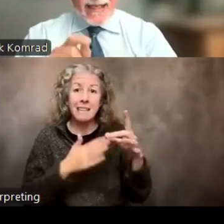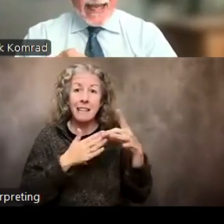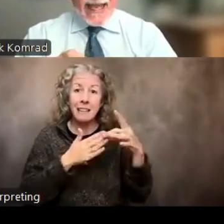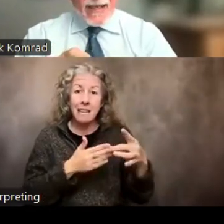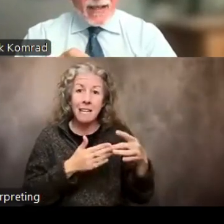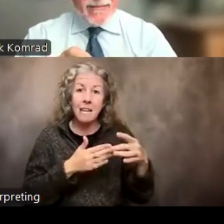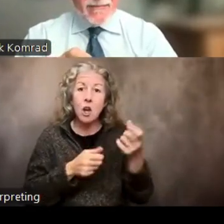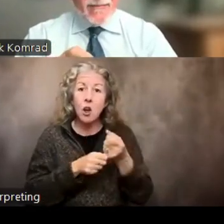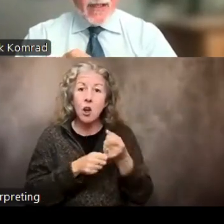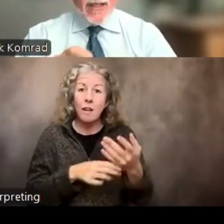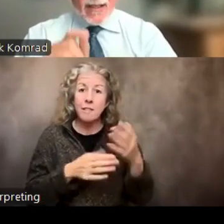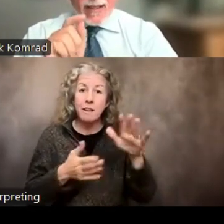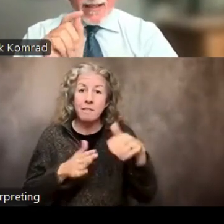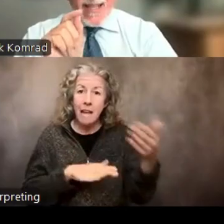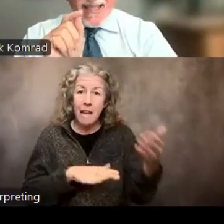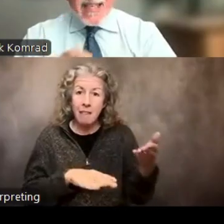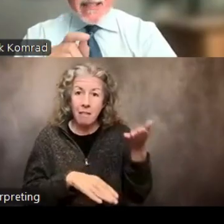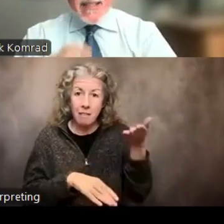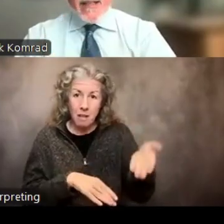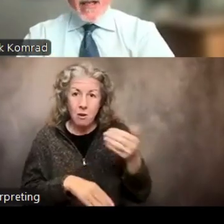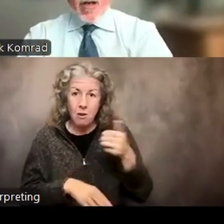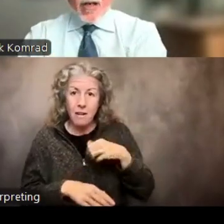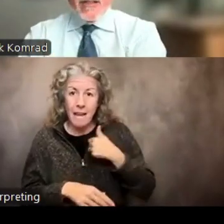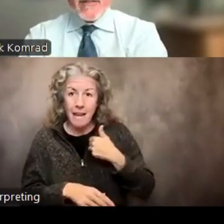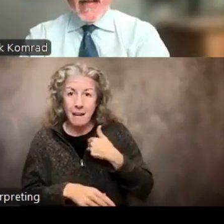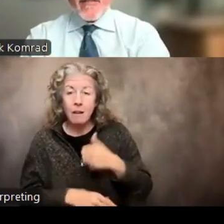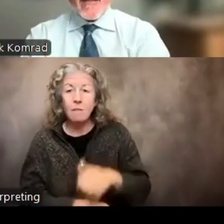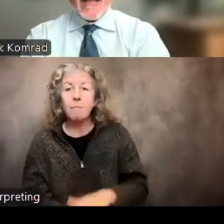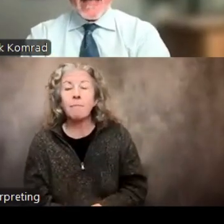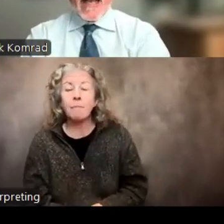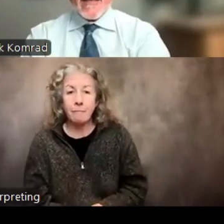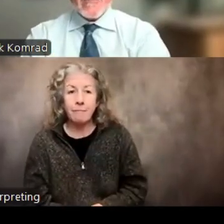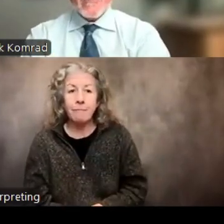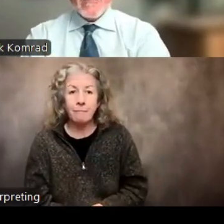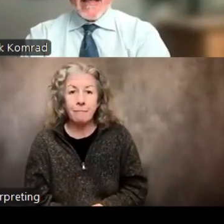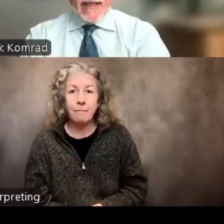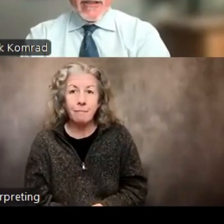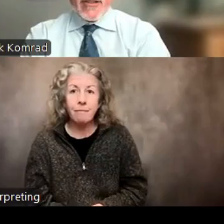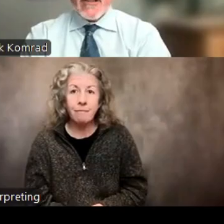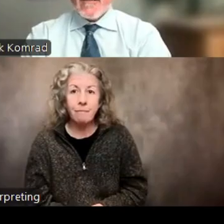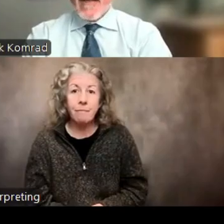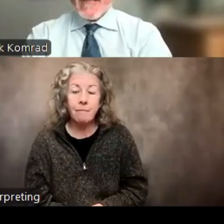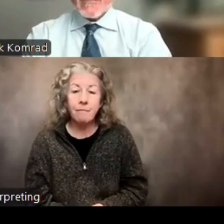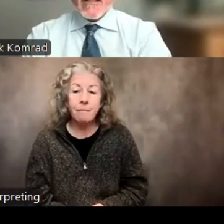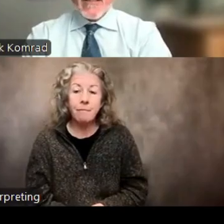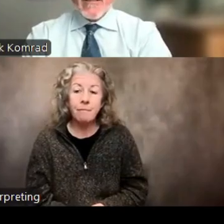Canada, the sixth leading cause of death in Canada is basically